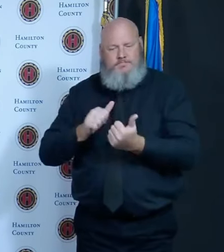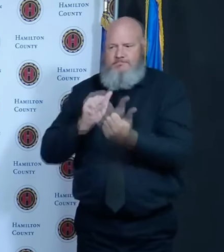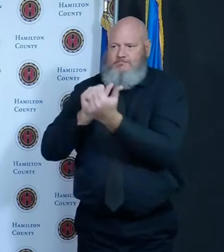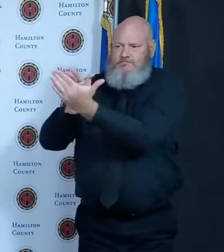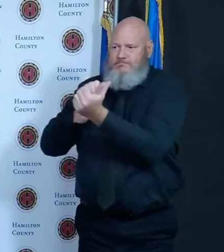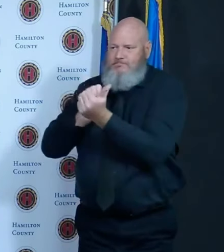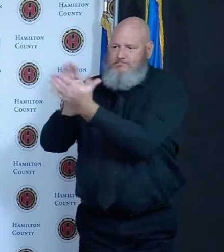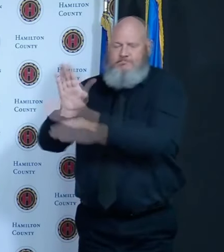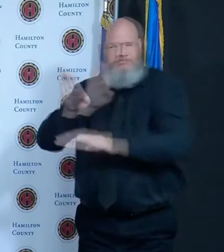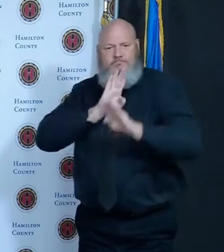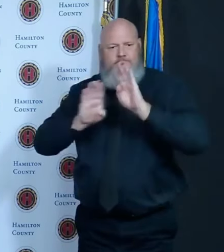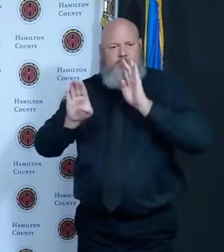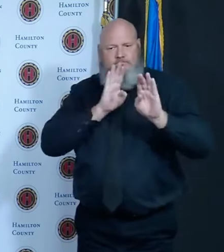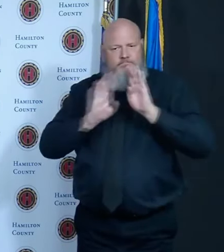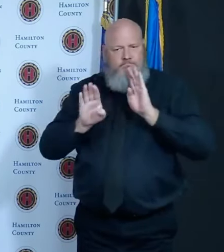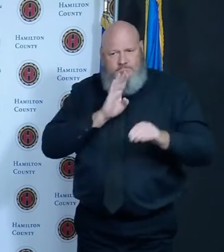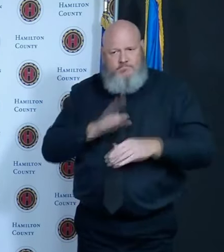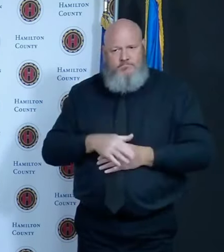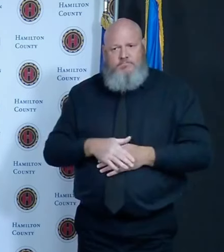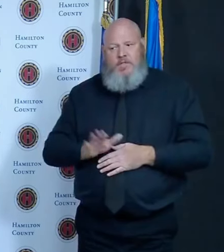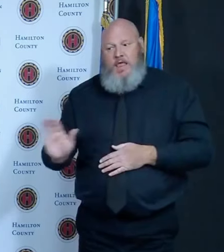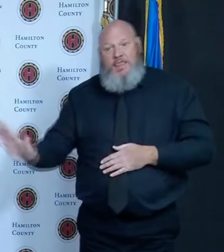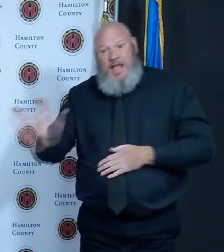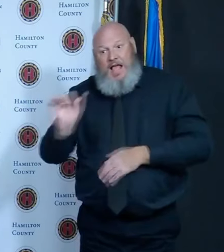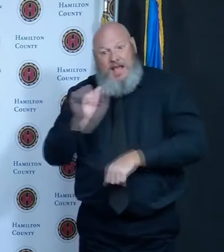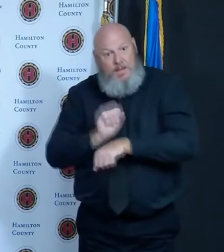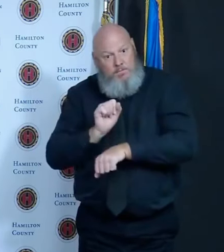we want to talk about what's going on in this community to address some of those